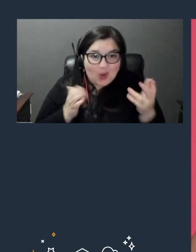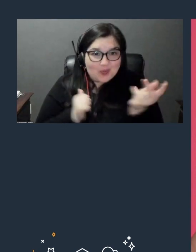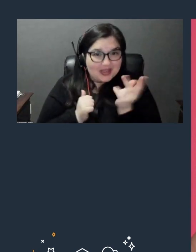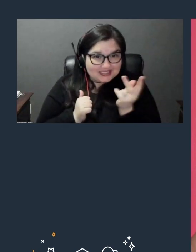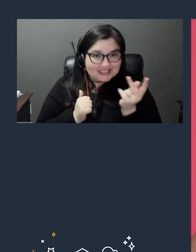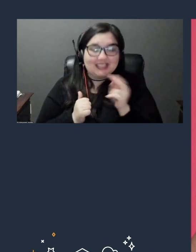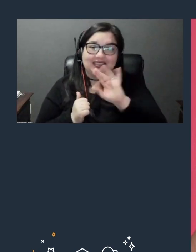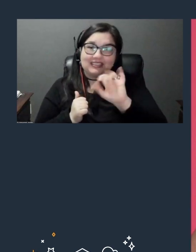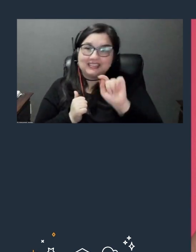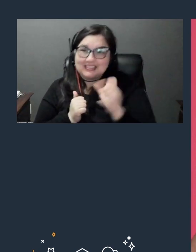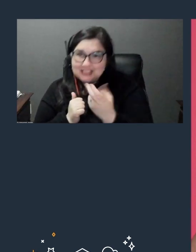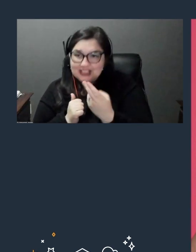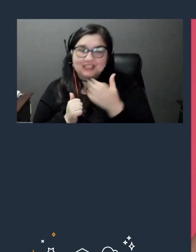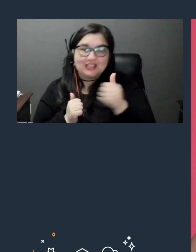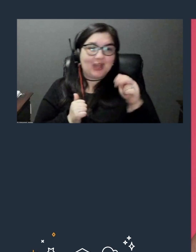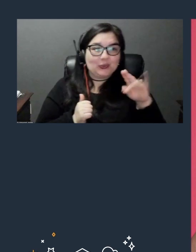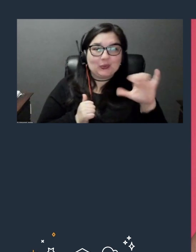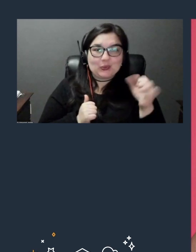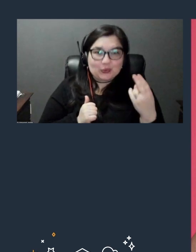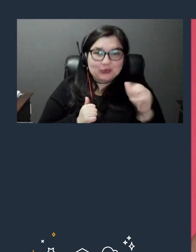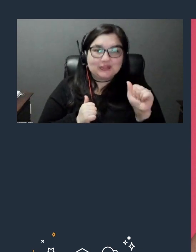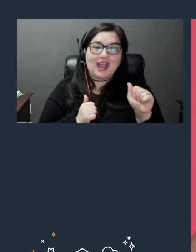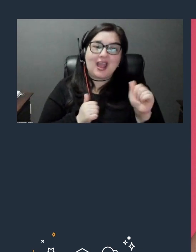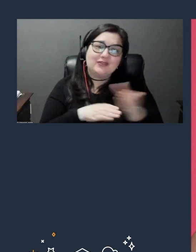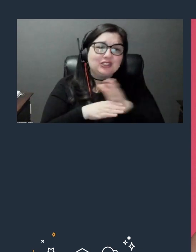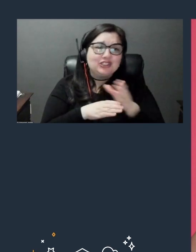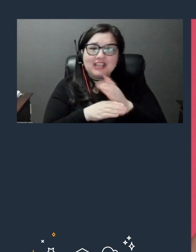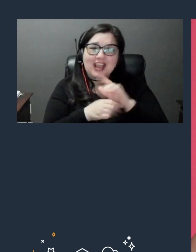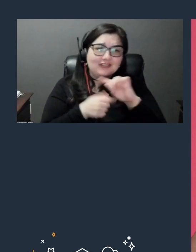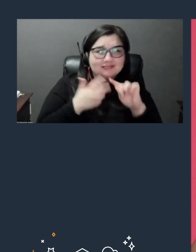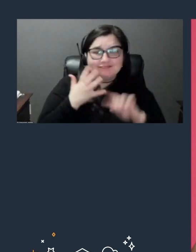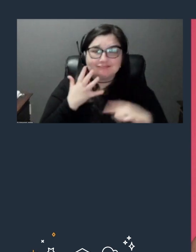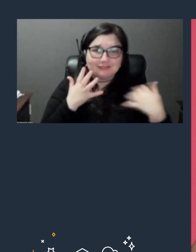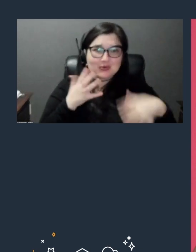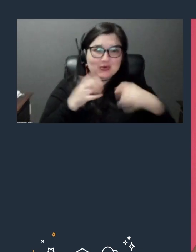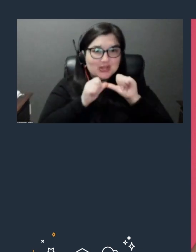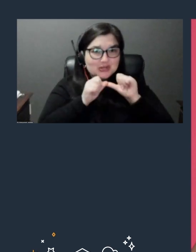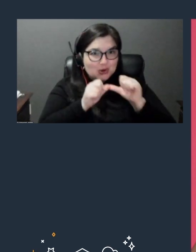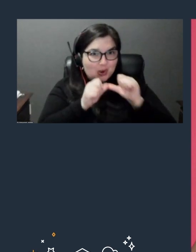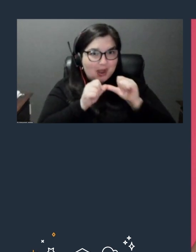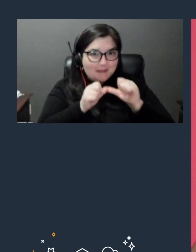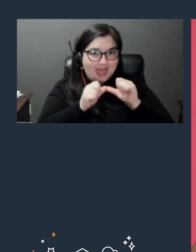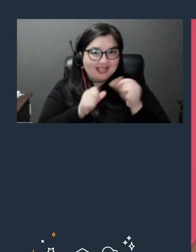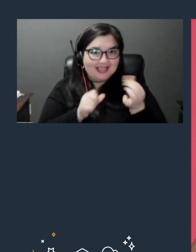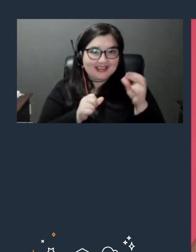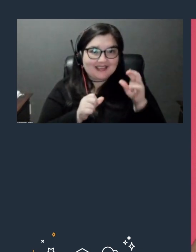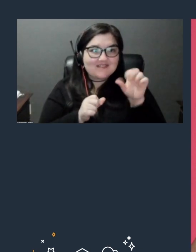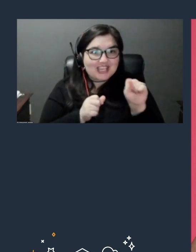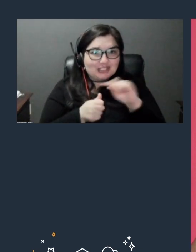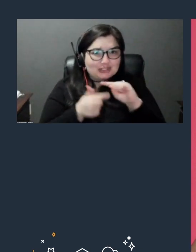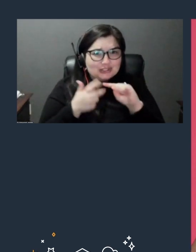for sharing with us some of these durability features that, you know, that really are demonstrate